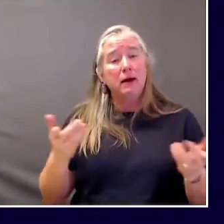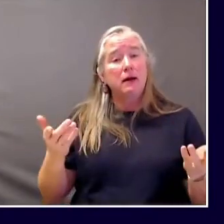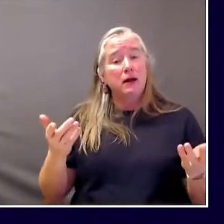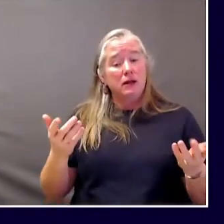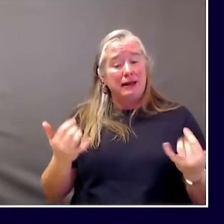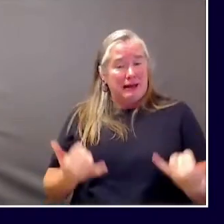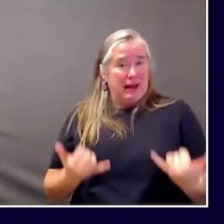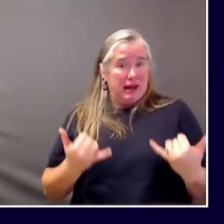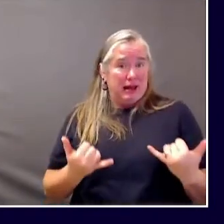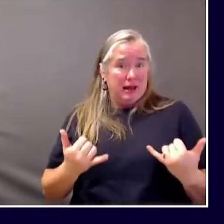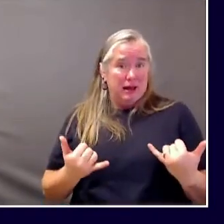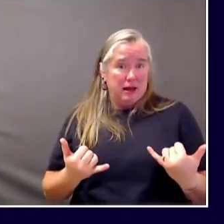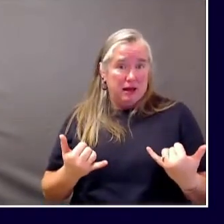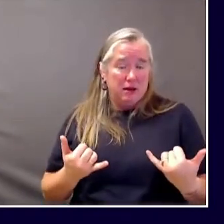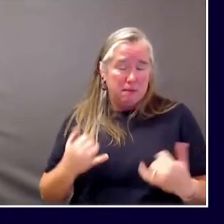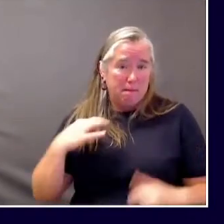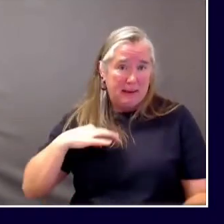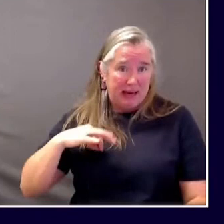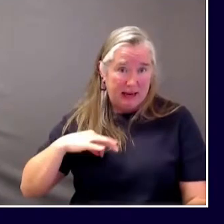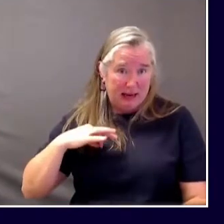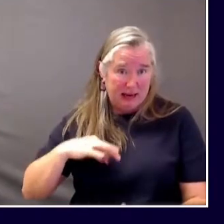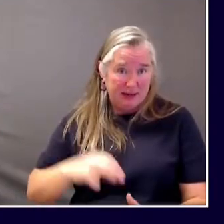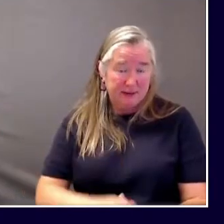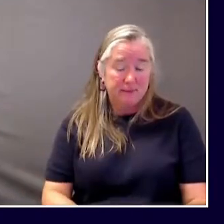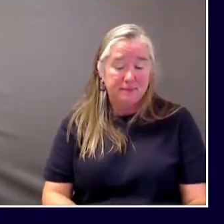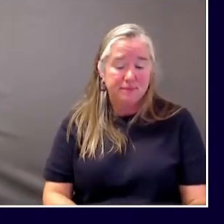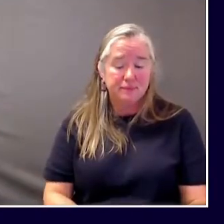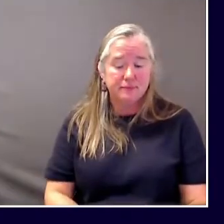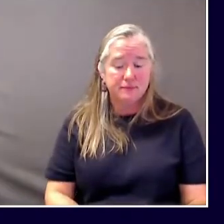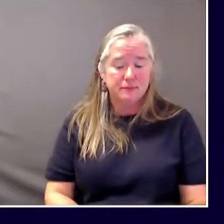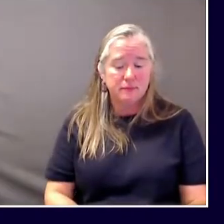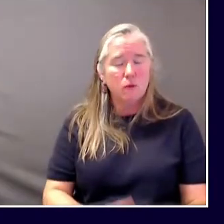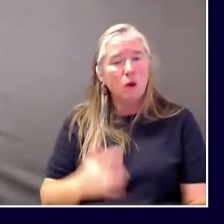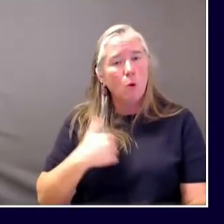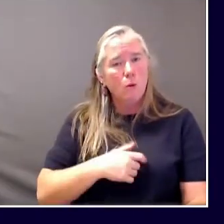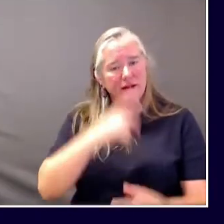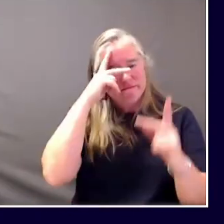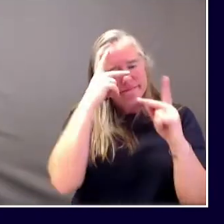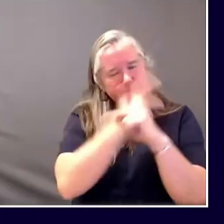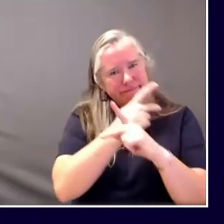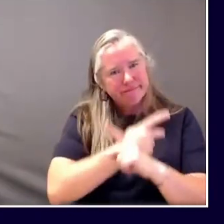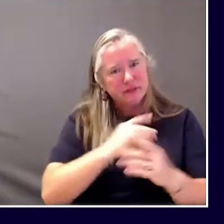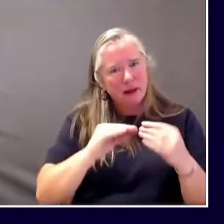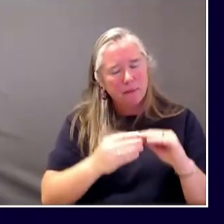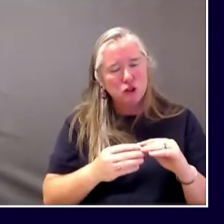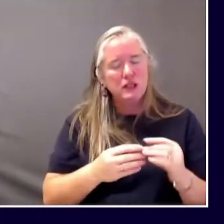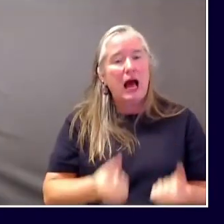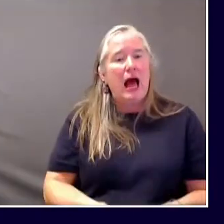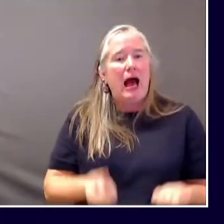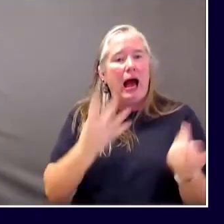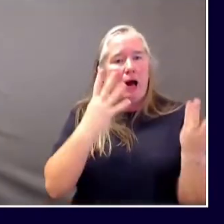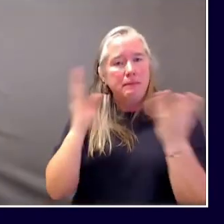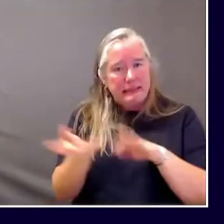some of the metrics around testing the volume of testing